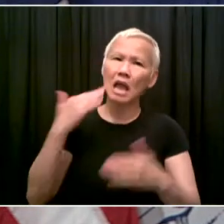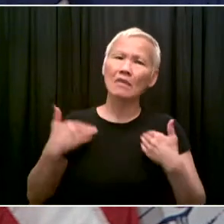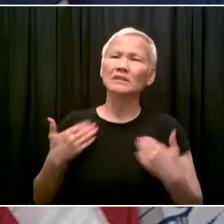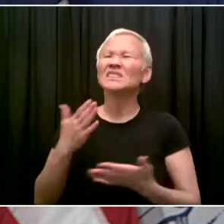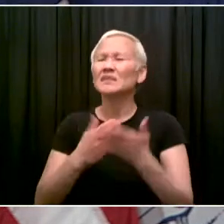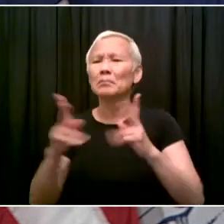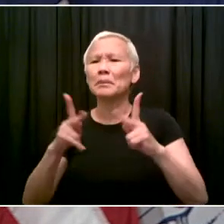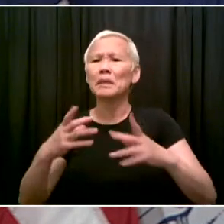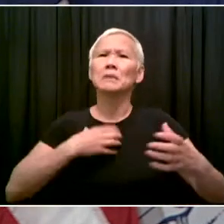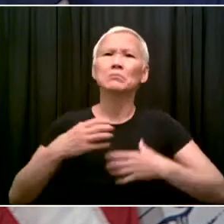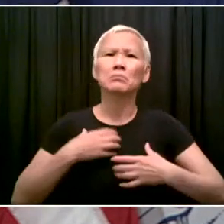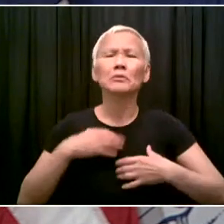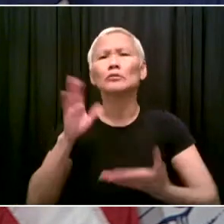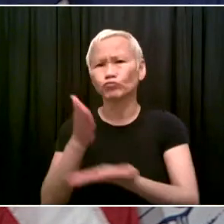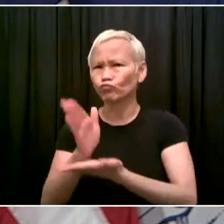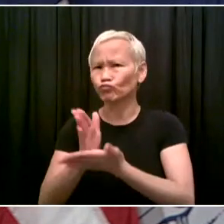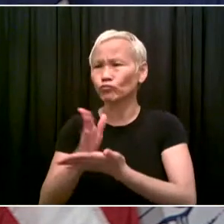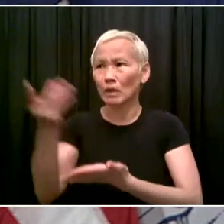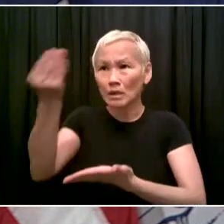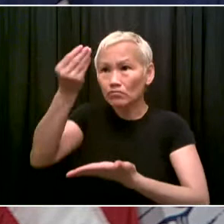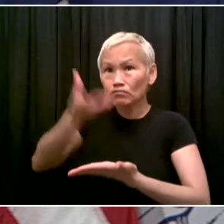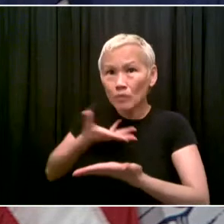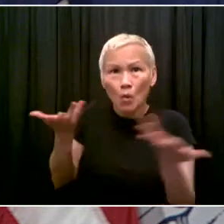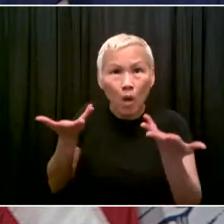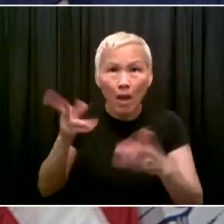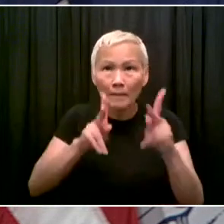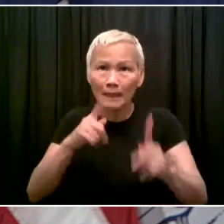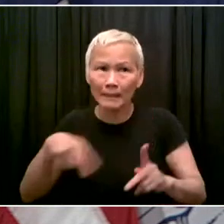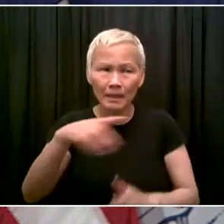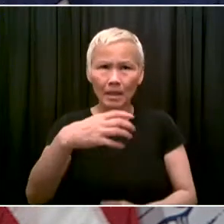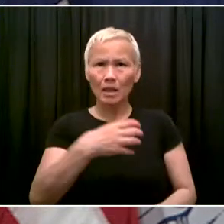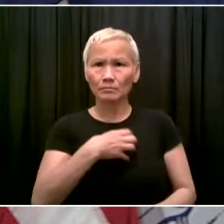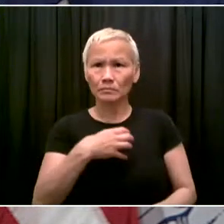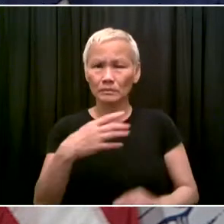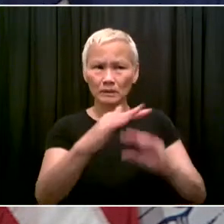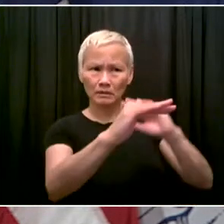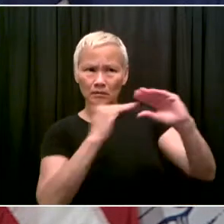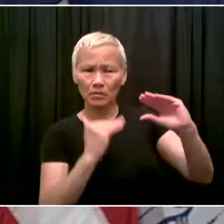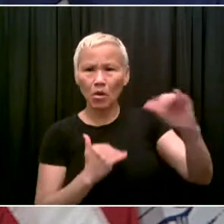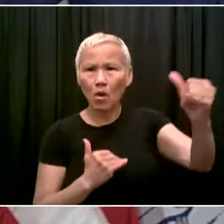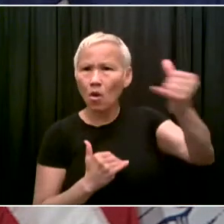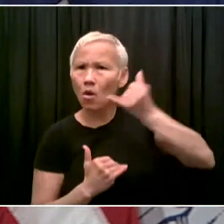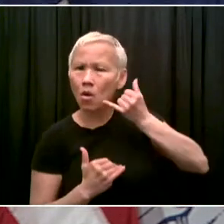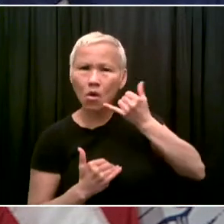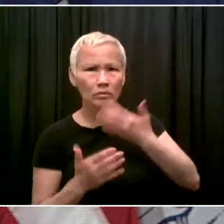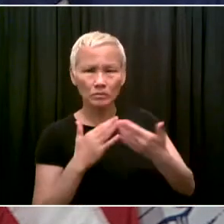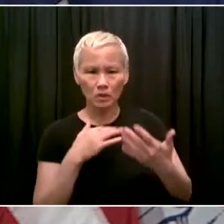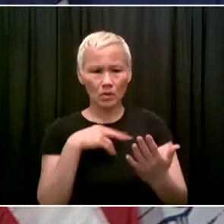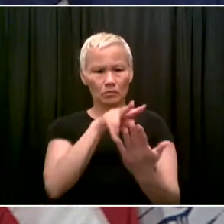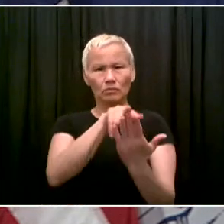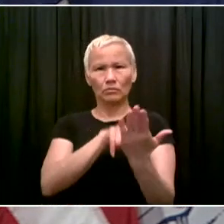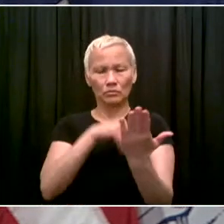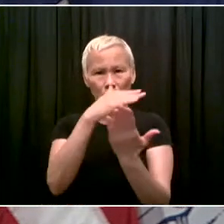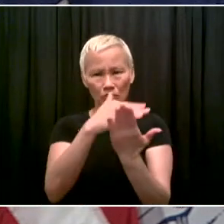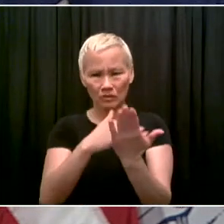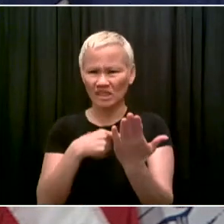QUALITY OF LIFE, WHEN YOU